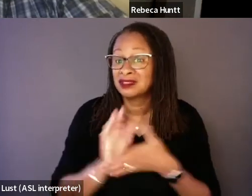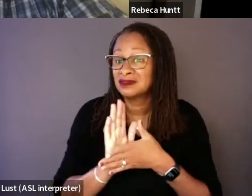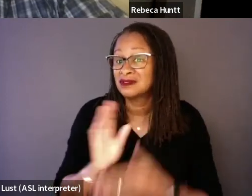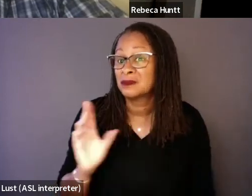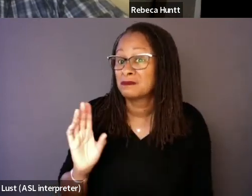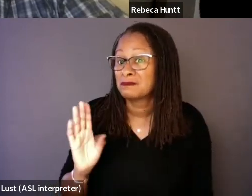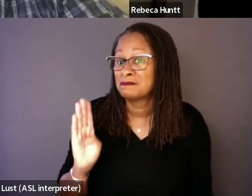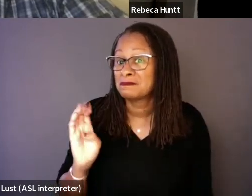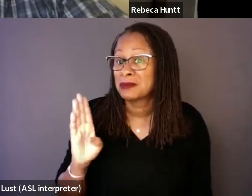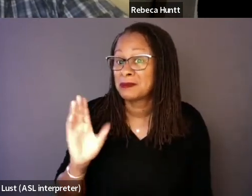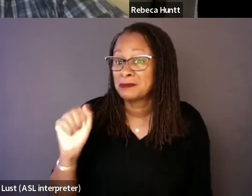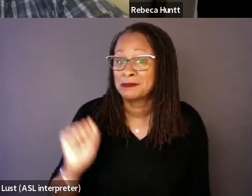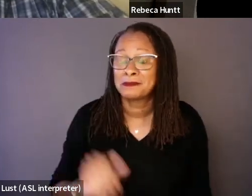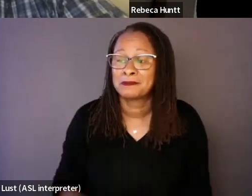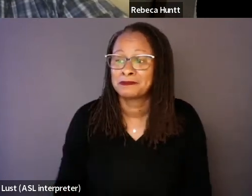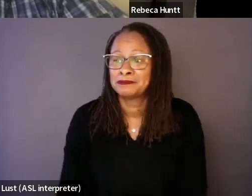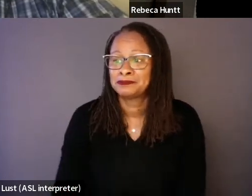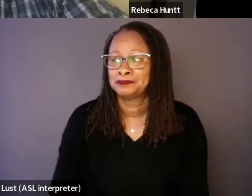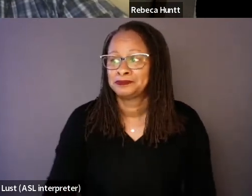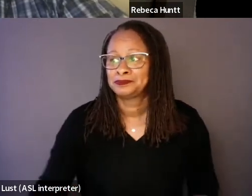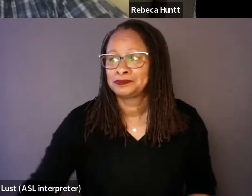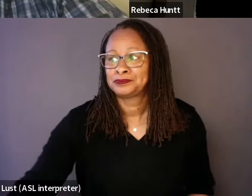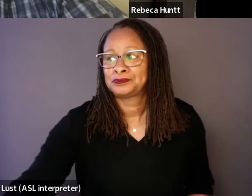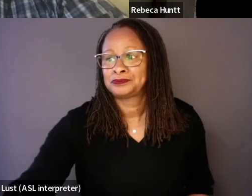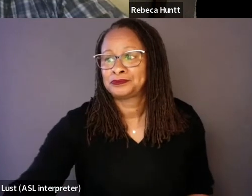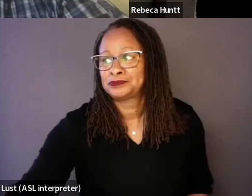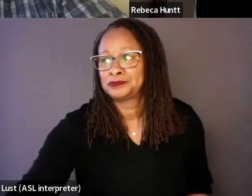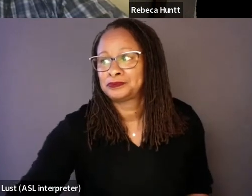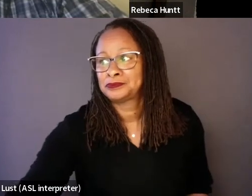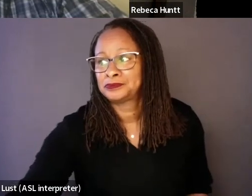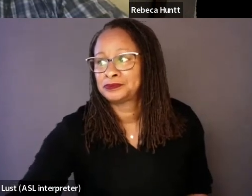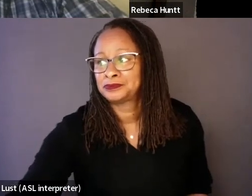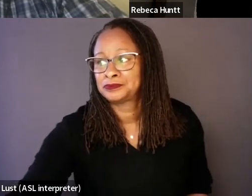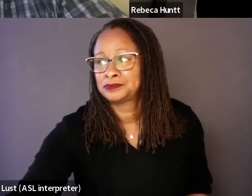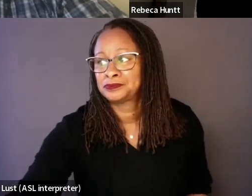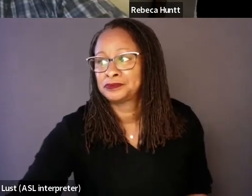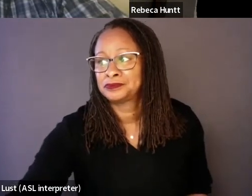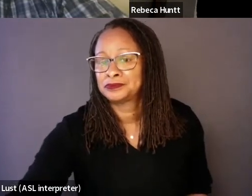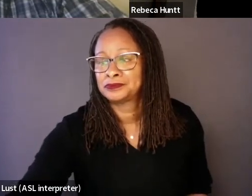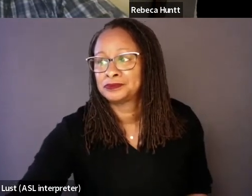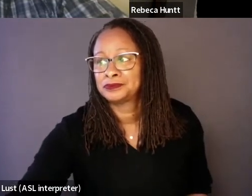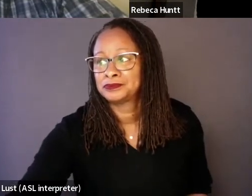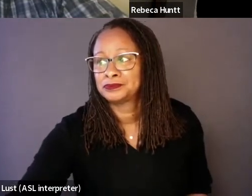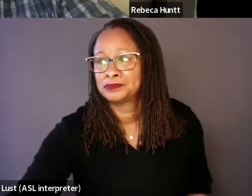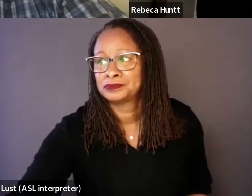what would you say is the most sort of complicated or complex thing about being